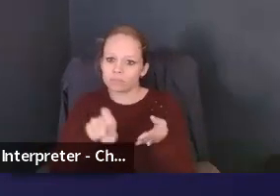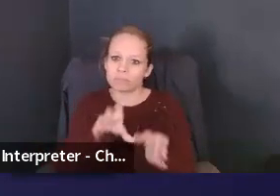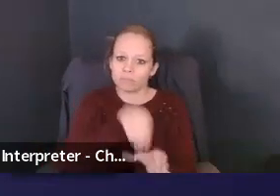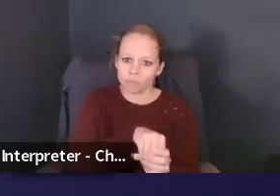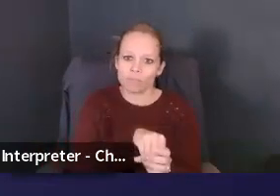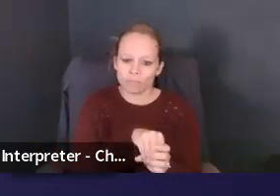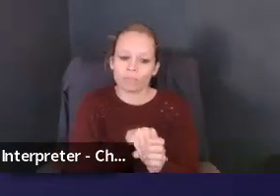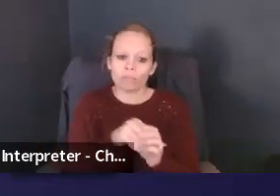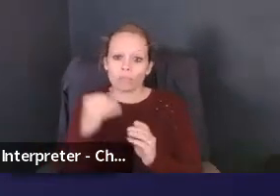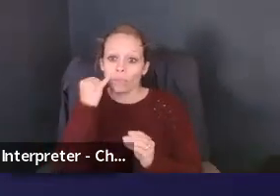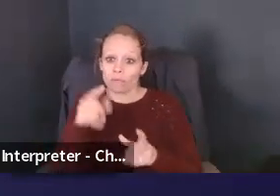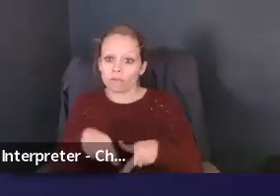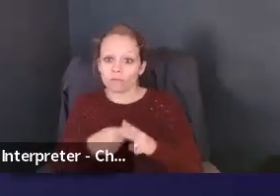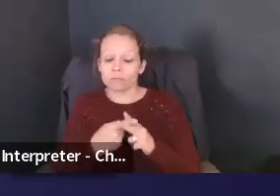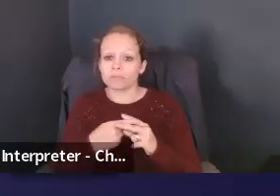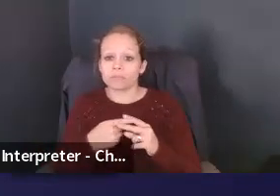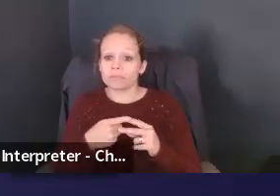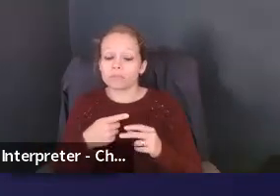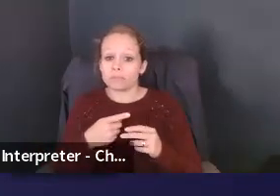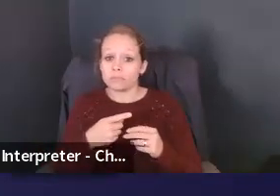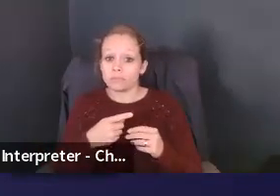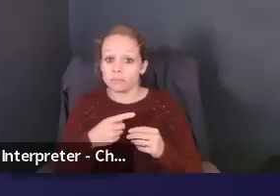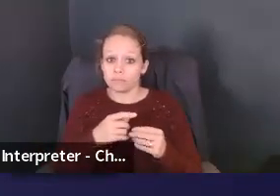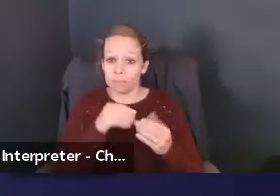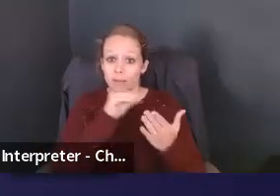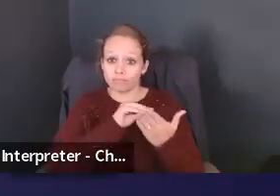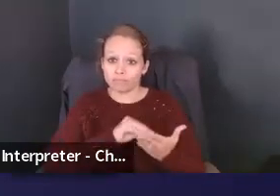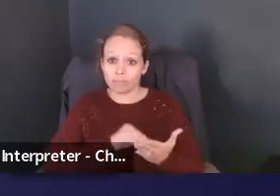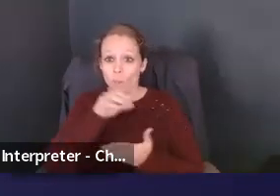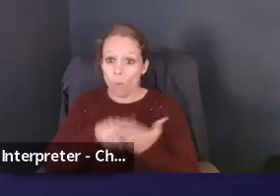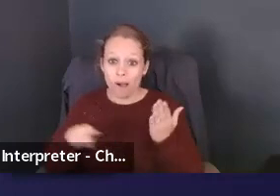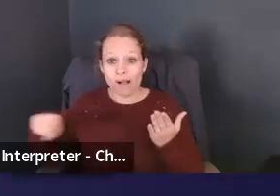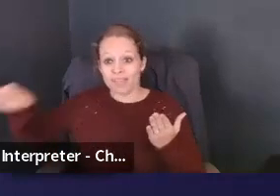if you start out simply by telling them what they say they want to hear you're probably 80% of the